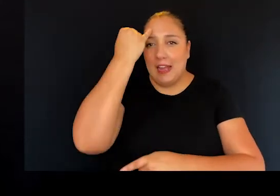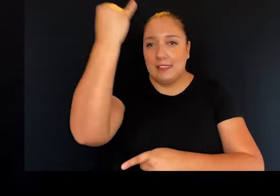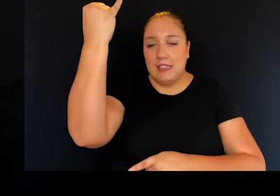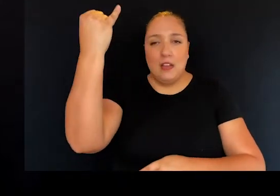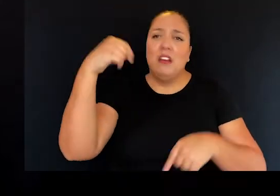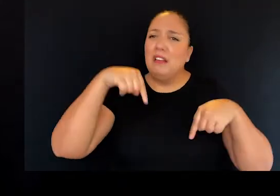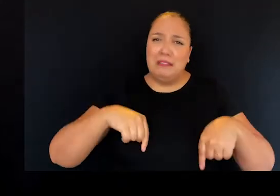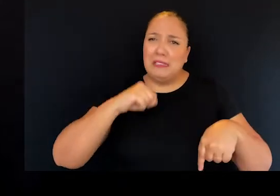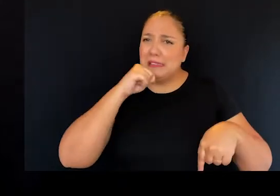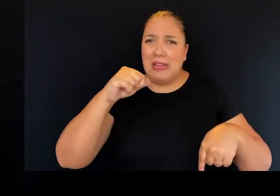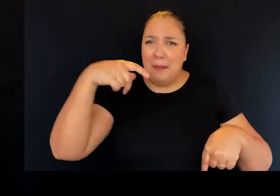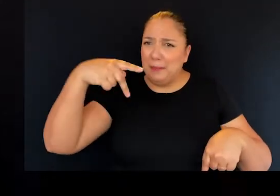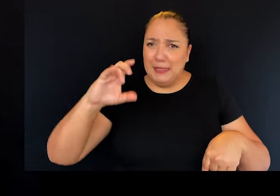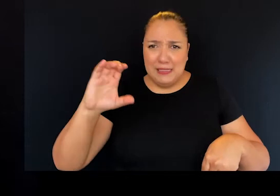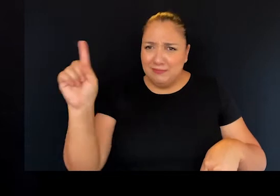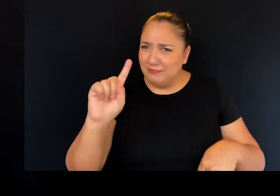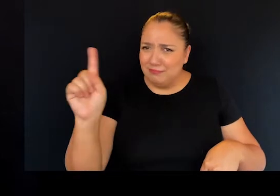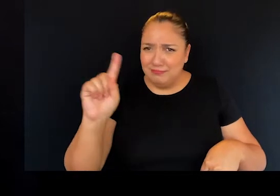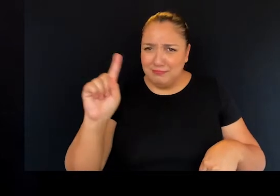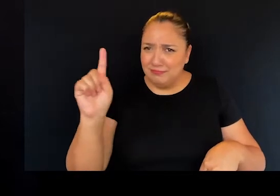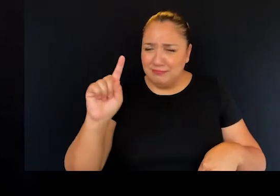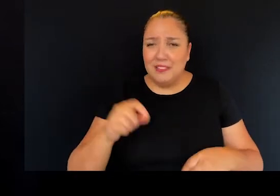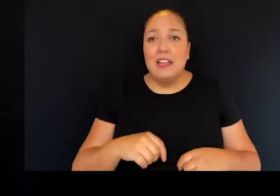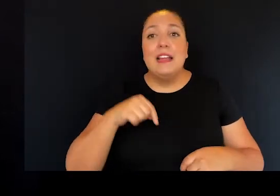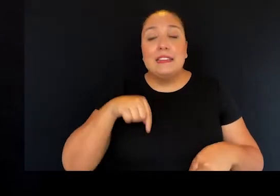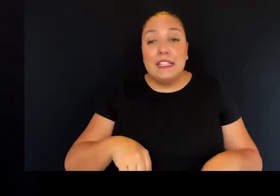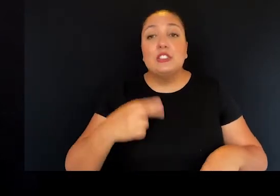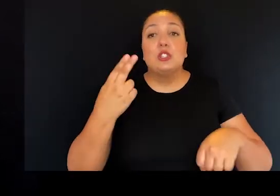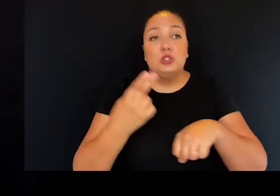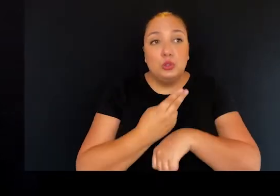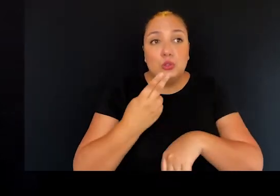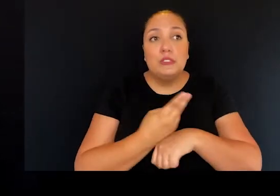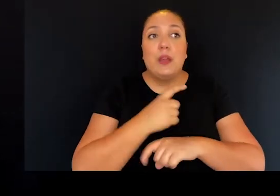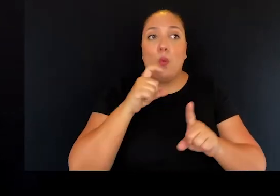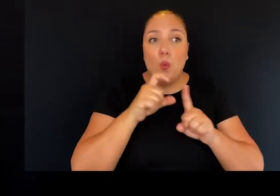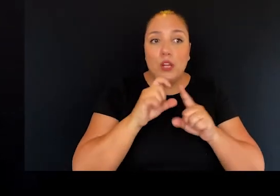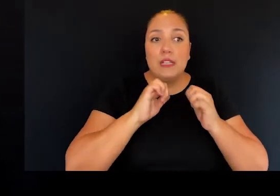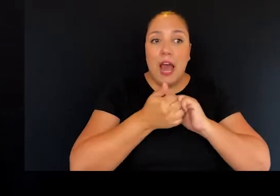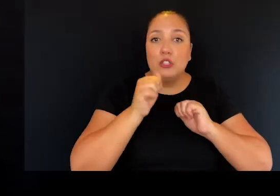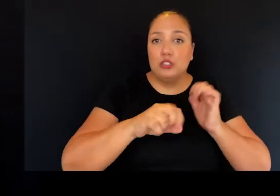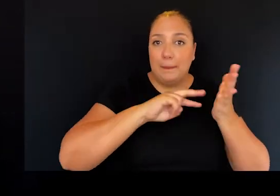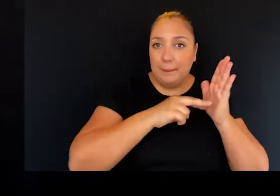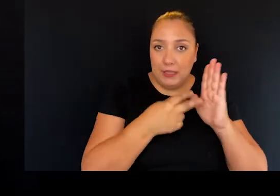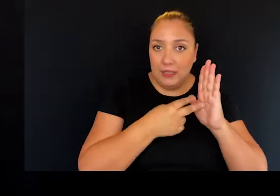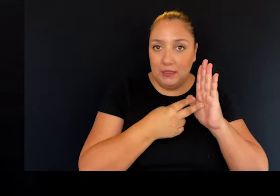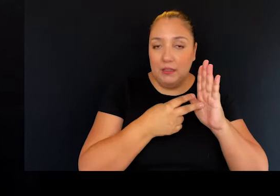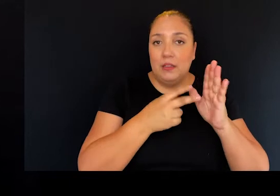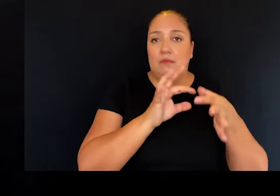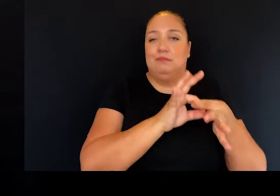This is actually about using words in the way that they were meant to as opposed to, going back to what Erica said,